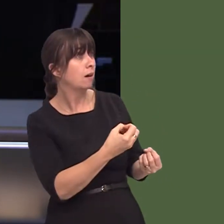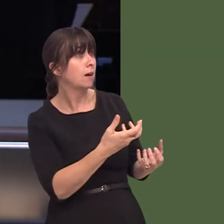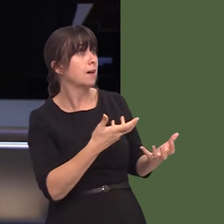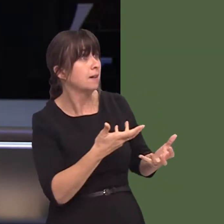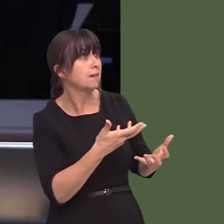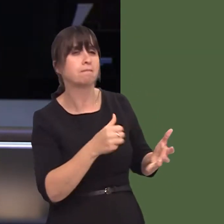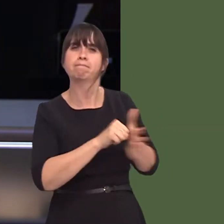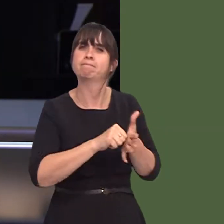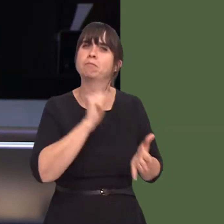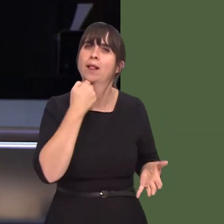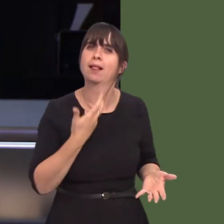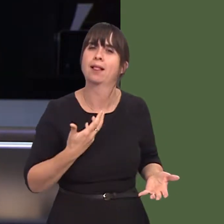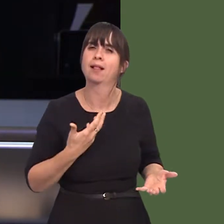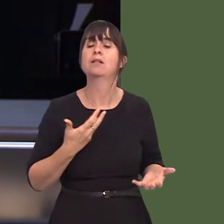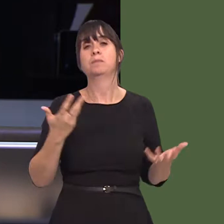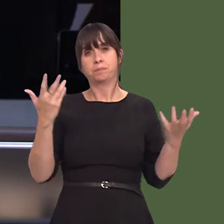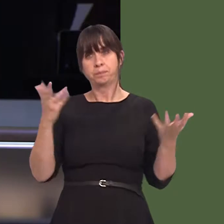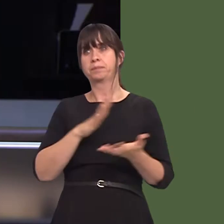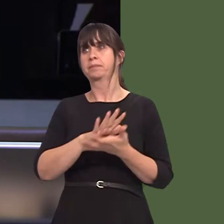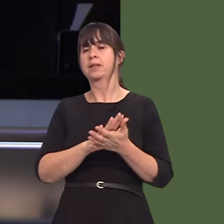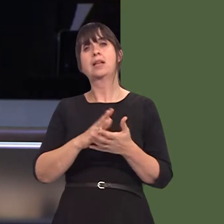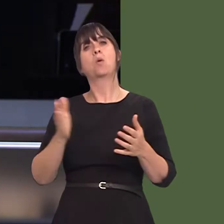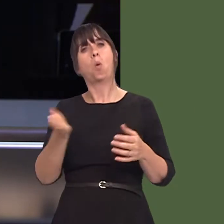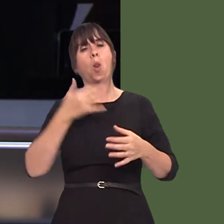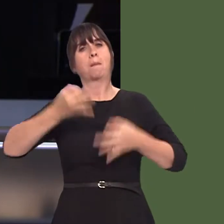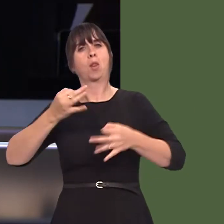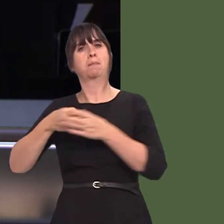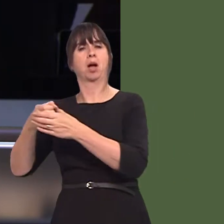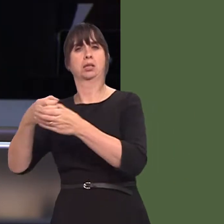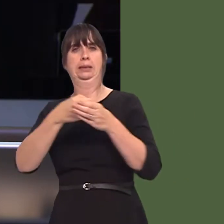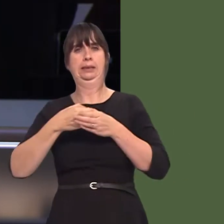In these circumstances, is it not incumbent upon all political parties in this country